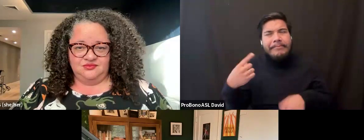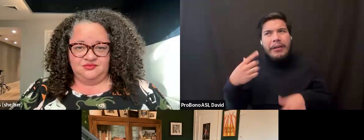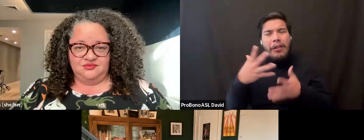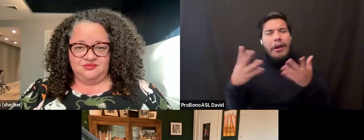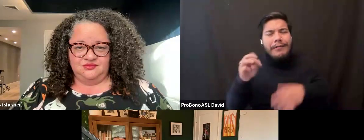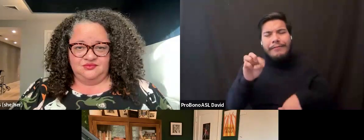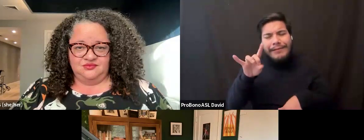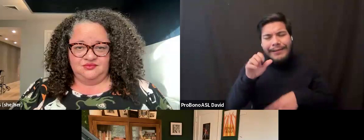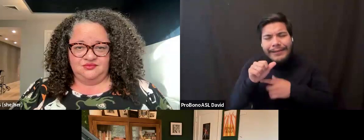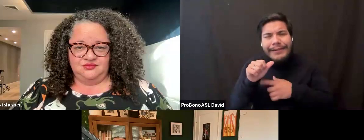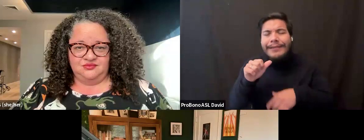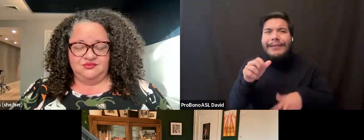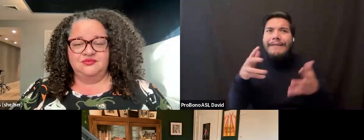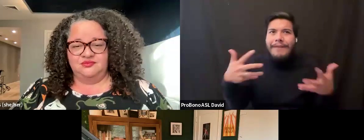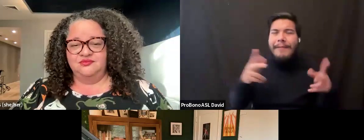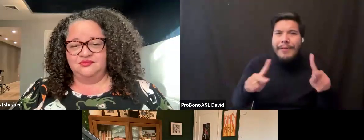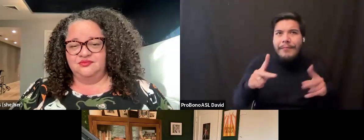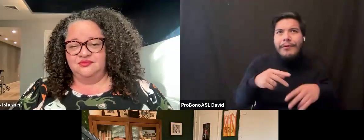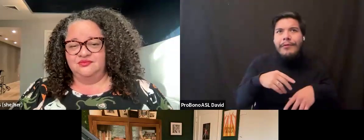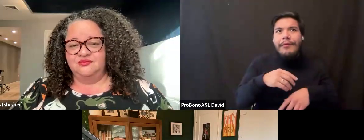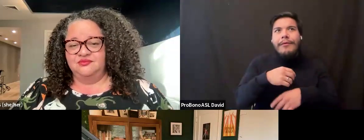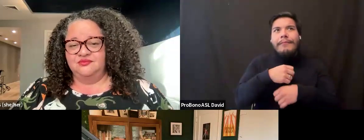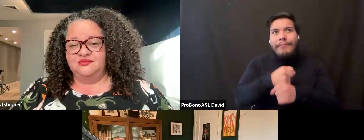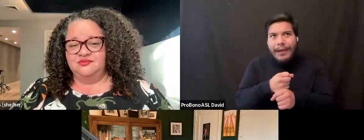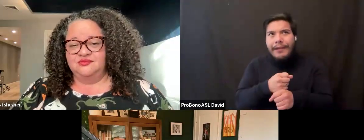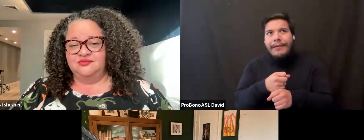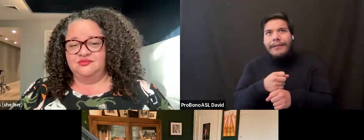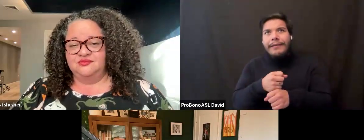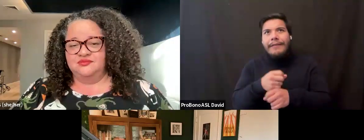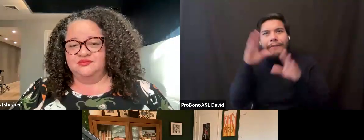people about fat people that there are limited sort of auteur